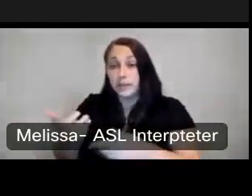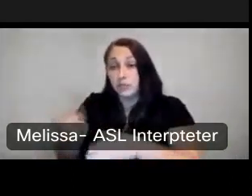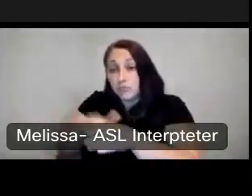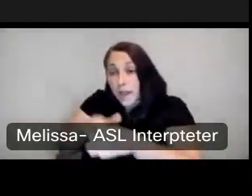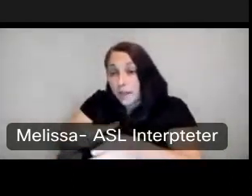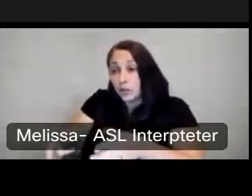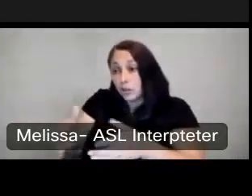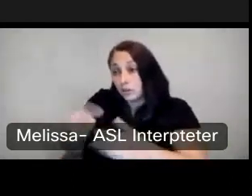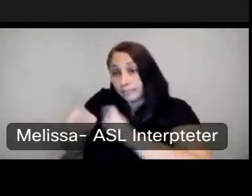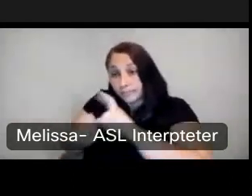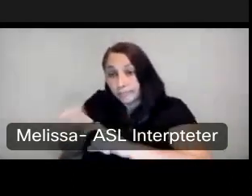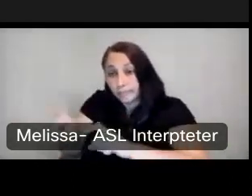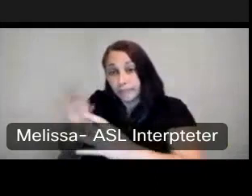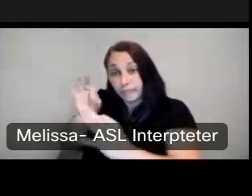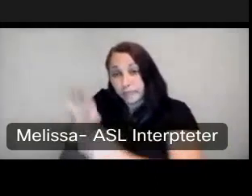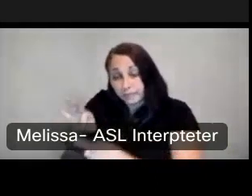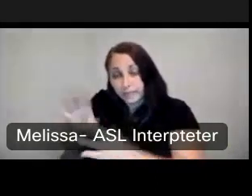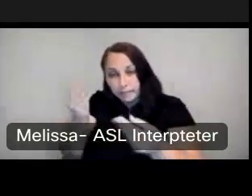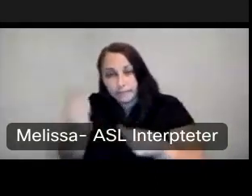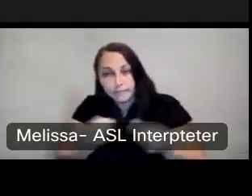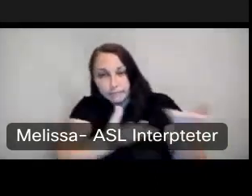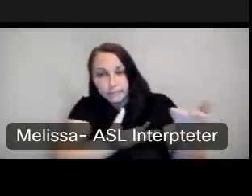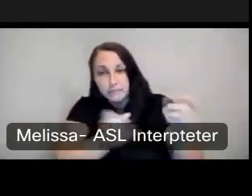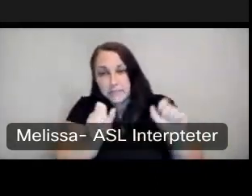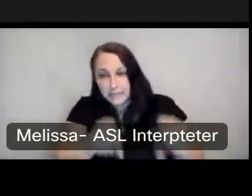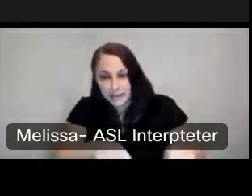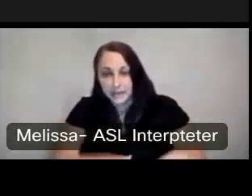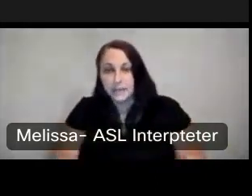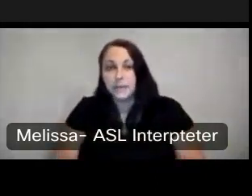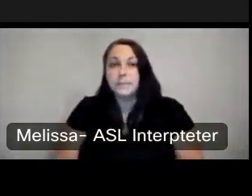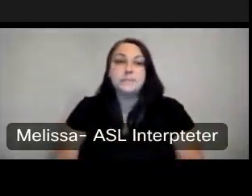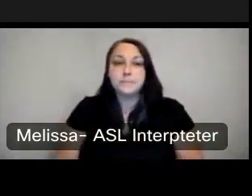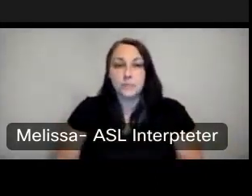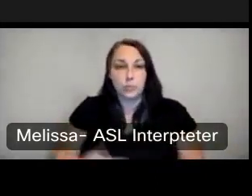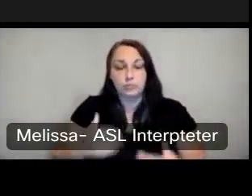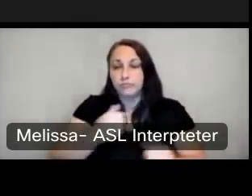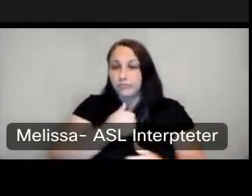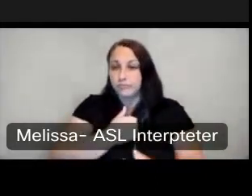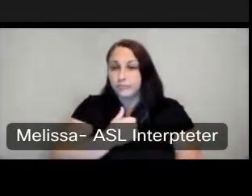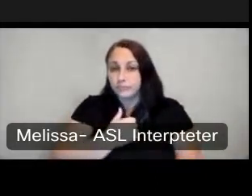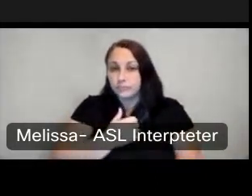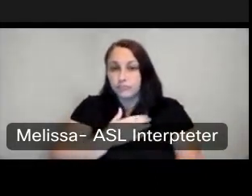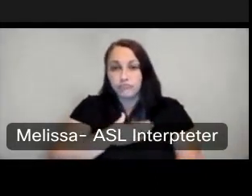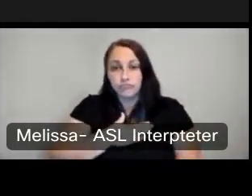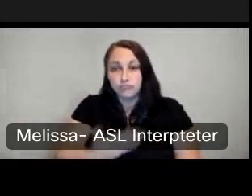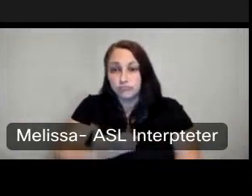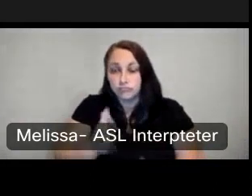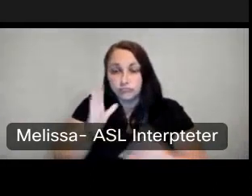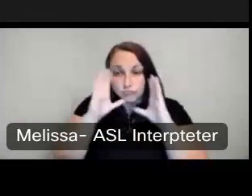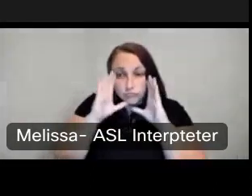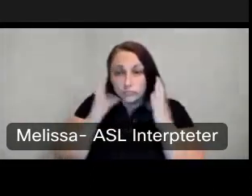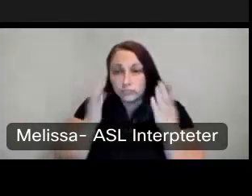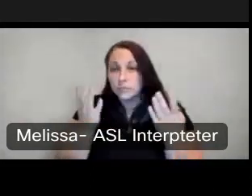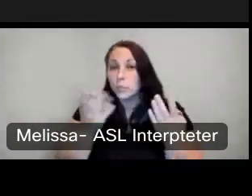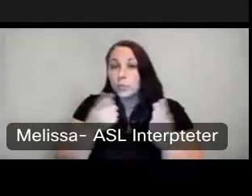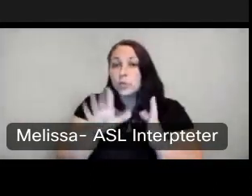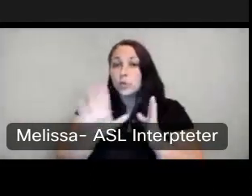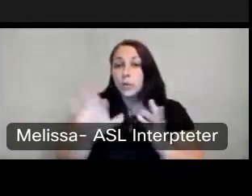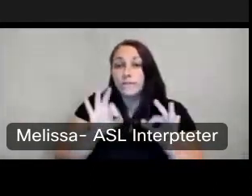that the service could support um so we would love to hear from from you um after September 23rd we